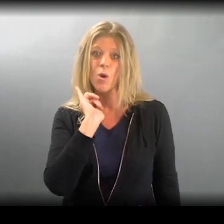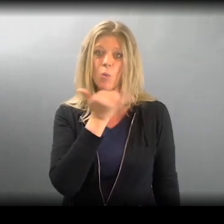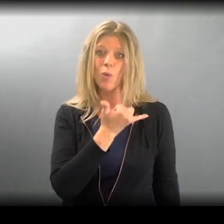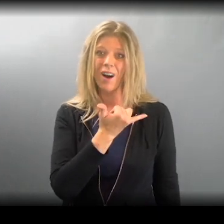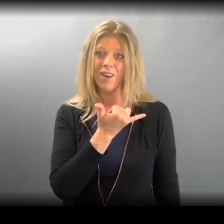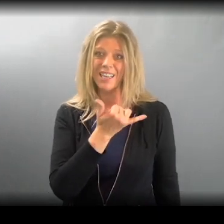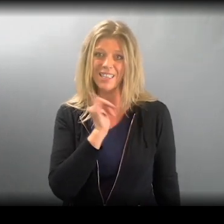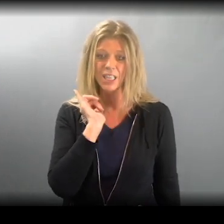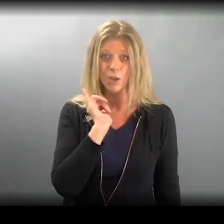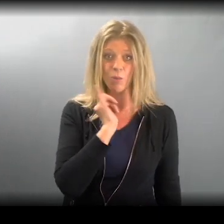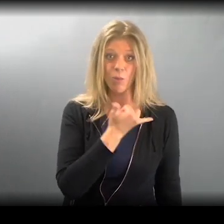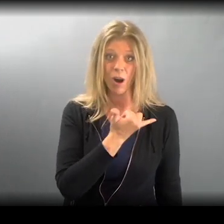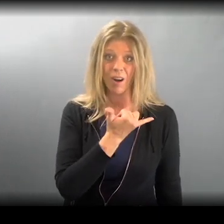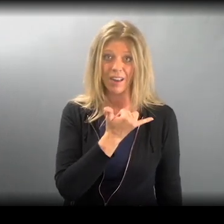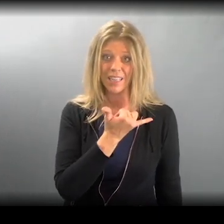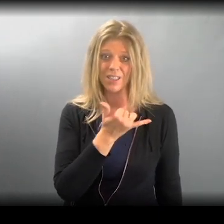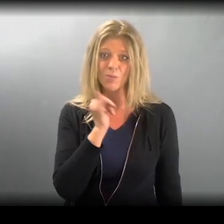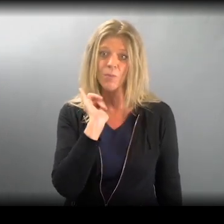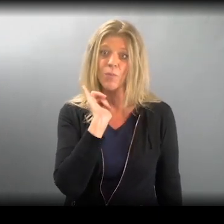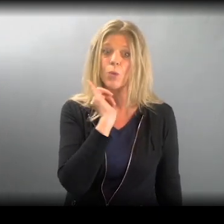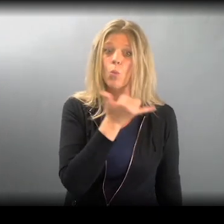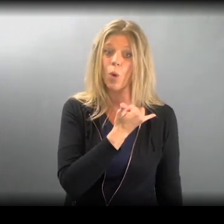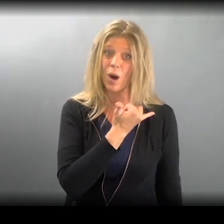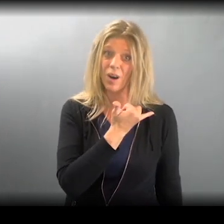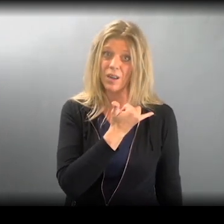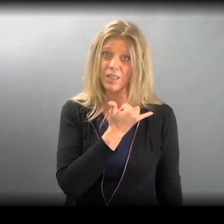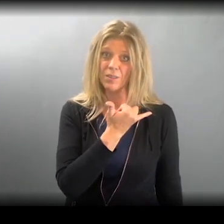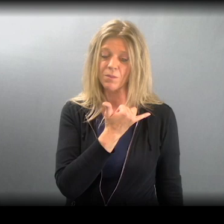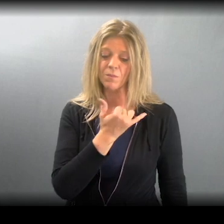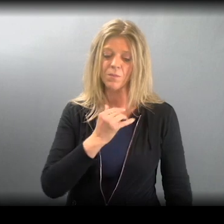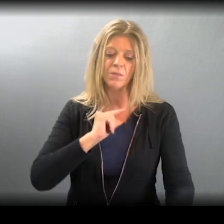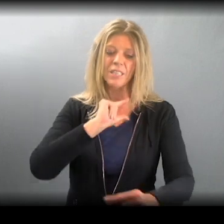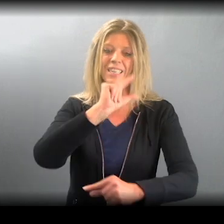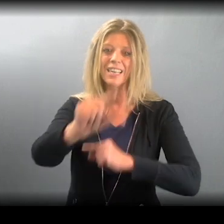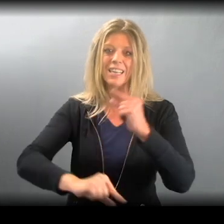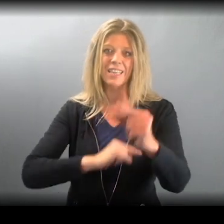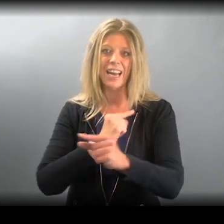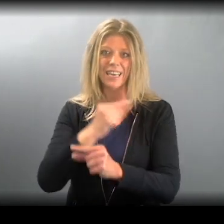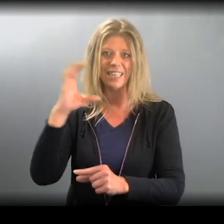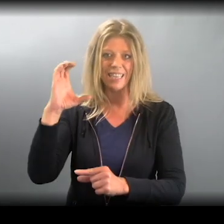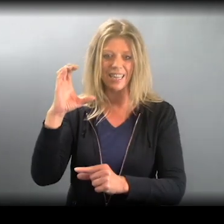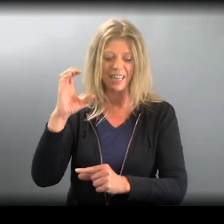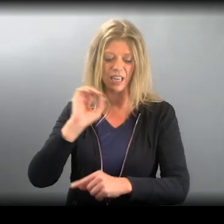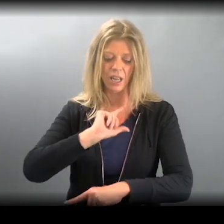WRONG GALACTIC